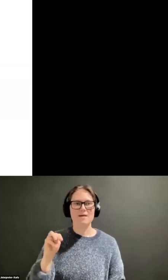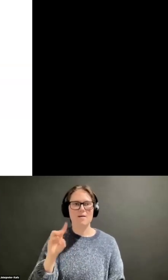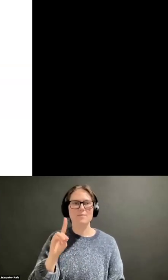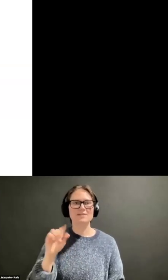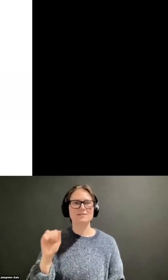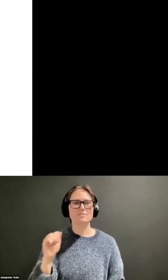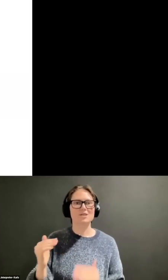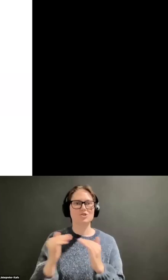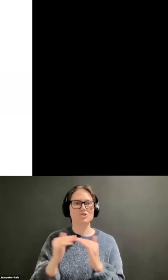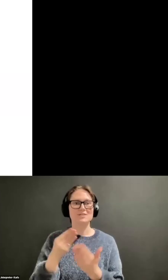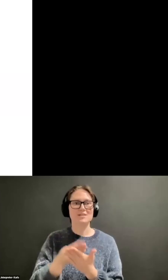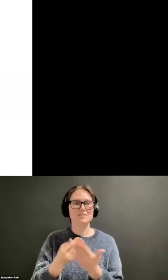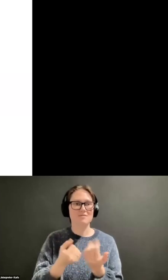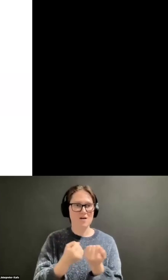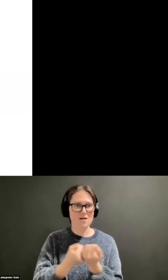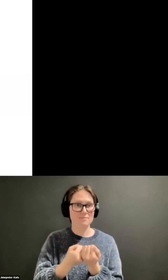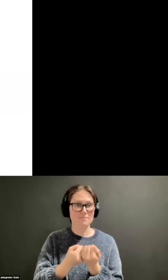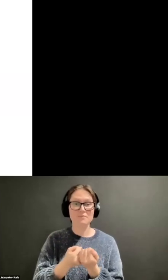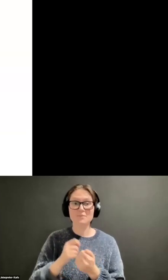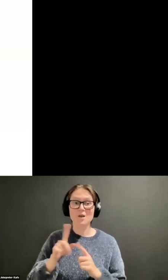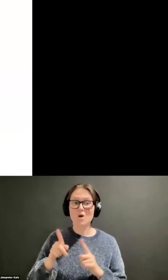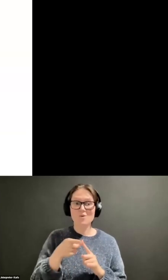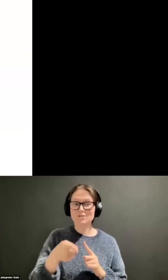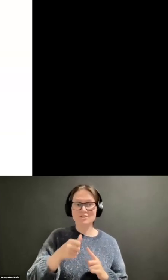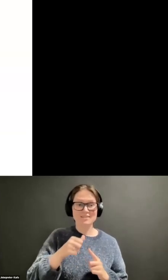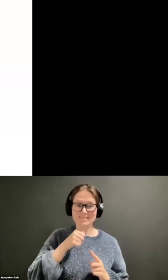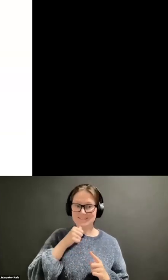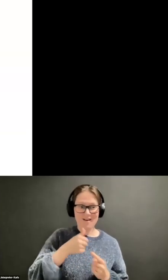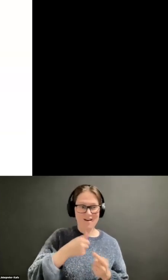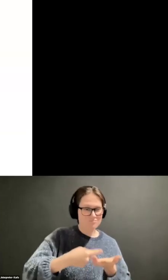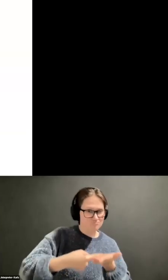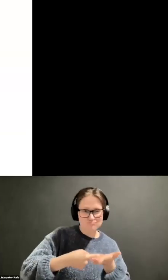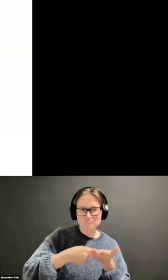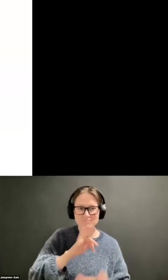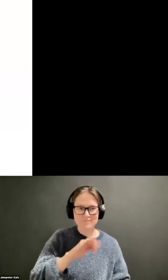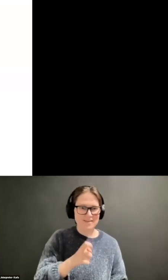not discussing sex, she enjoys being a mom of two,